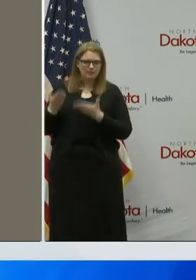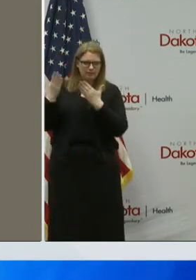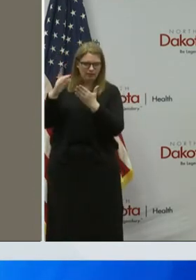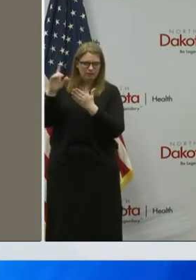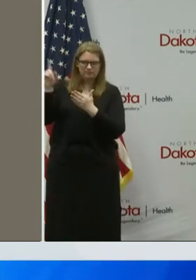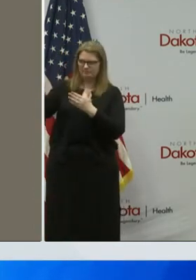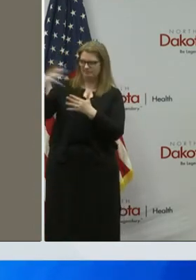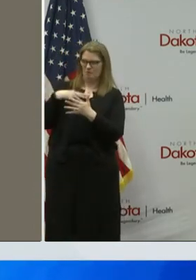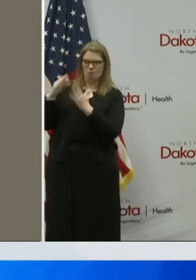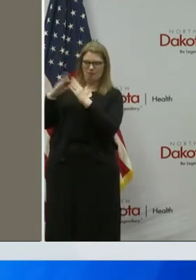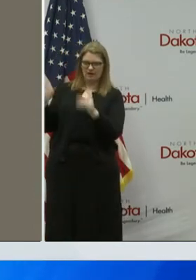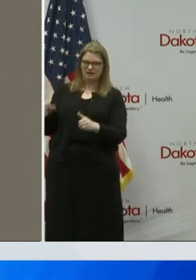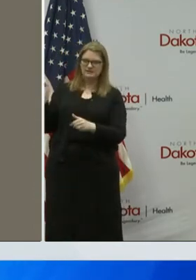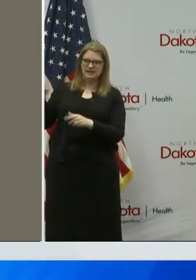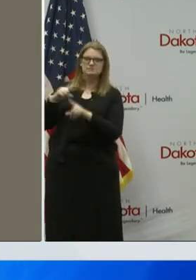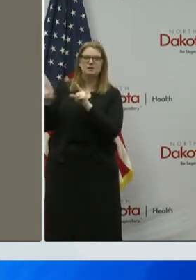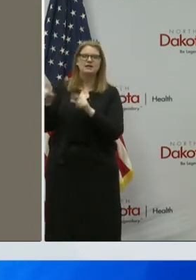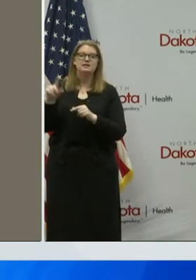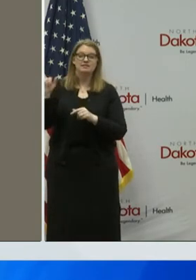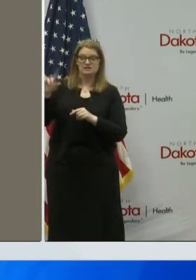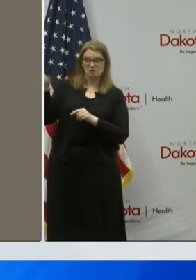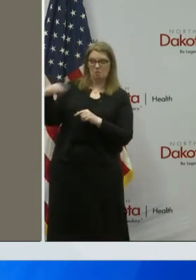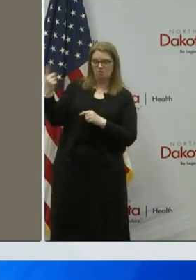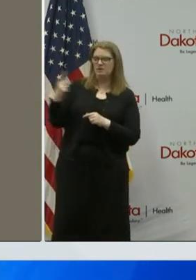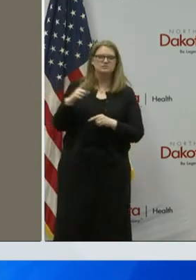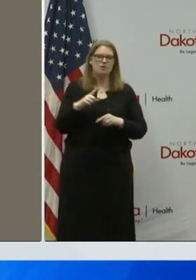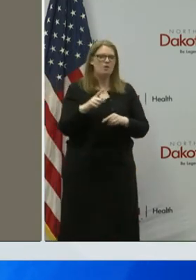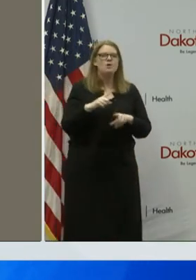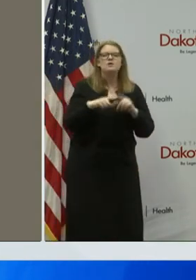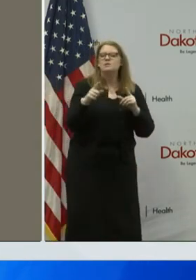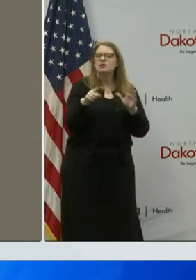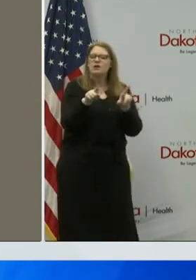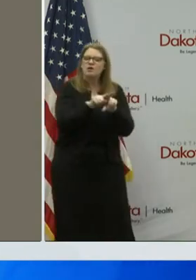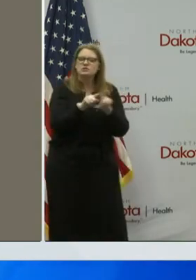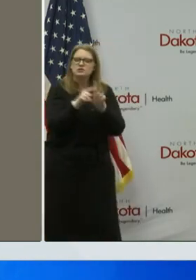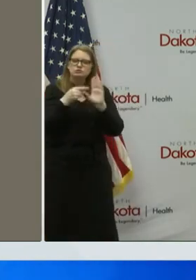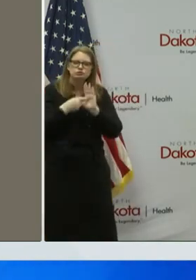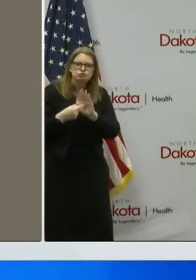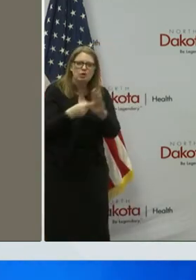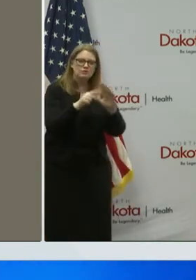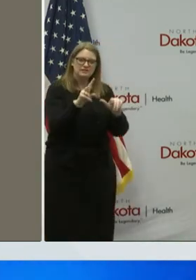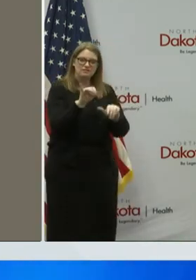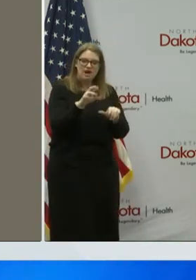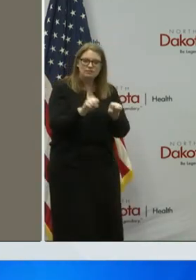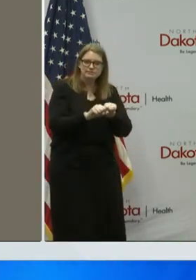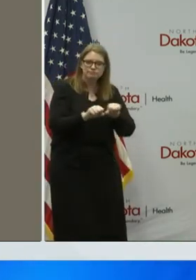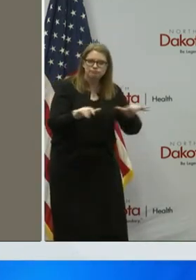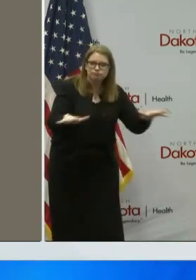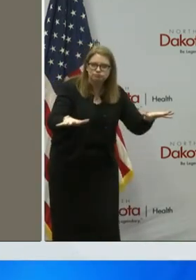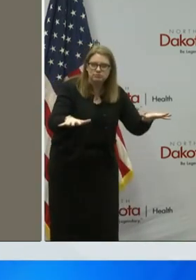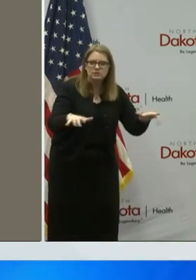THE REASON WE FOCUS HERE IS TESTING, IT'S NOT JUST A GUIDELINE FROM THE WHITE HOUSE, TELLS US WHAT OUR RISKS ARE, IT TELLS US THE SPREAD OF THE